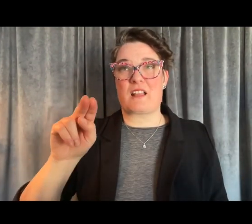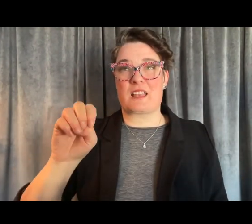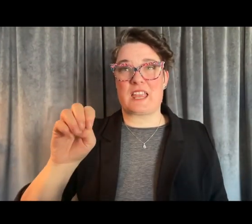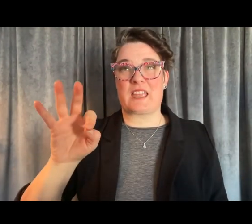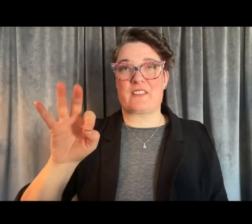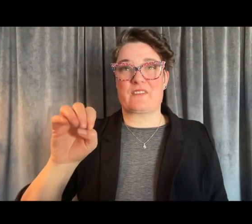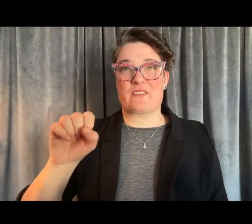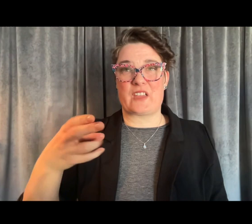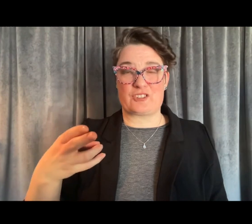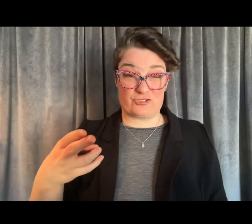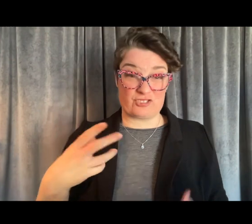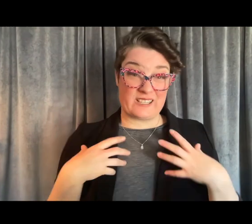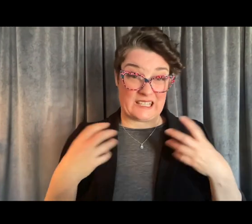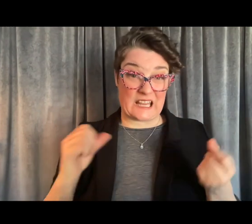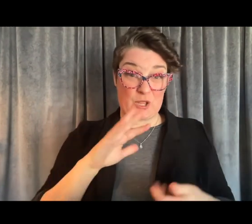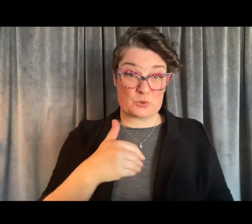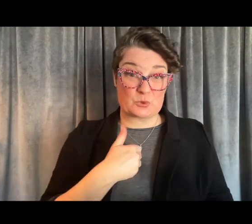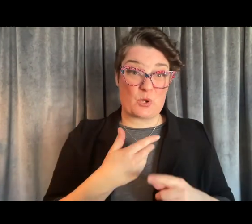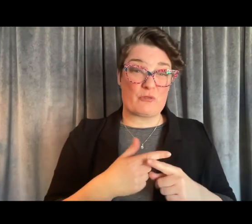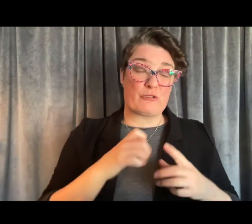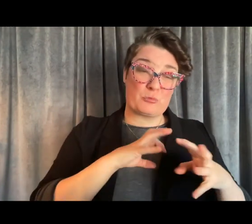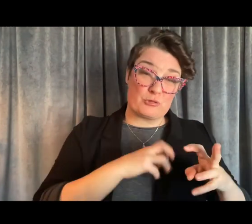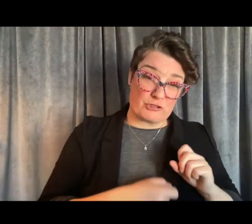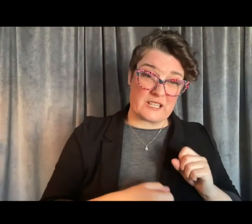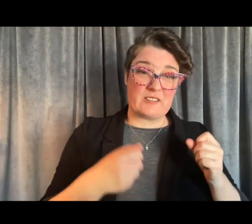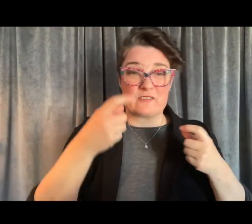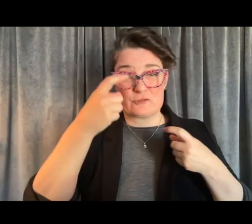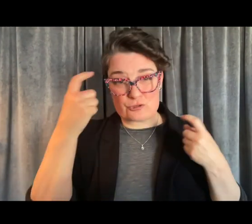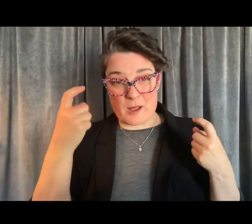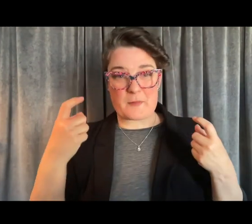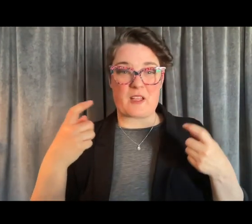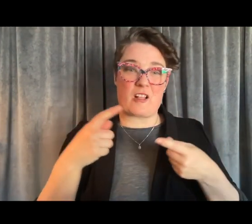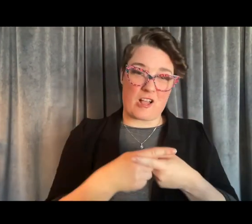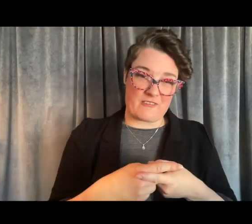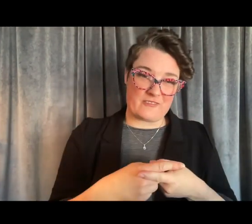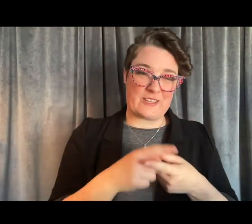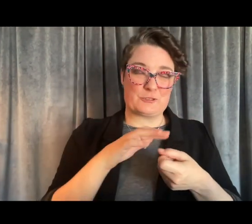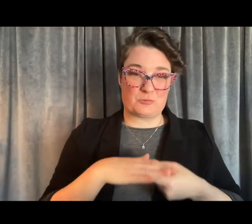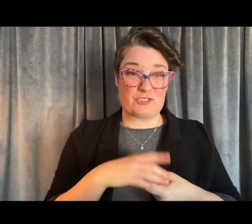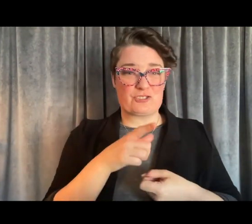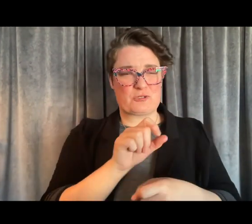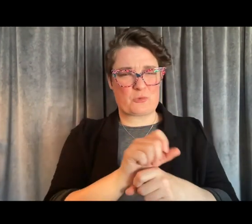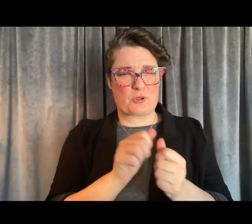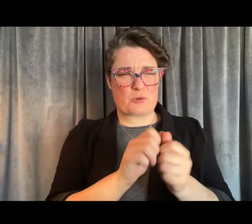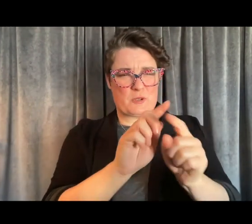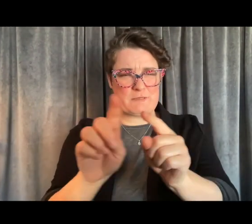trauma, grief, conflict, and oppression. They work with various communities that experience